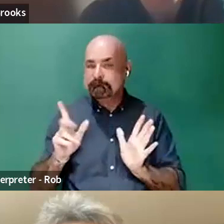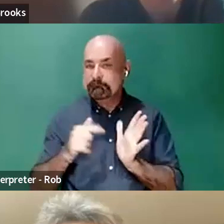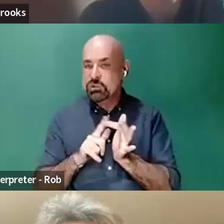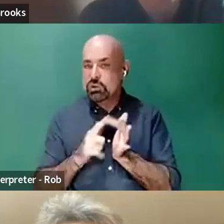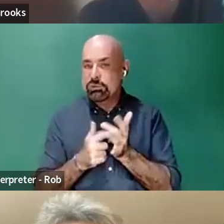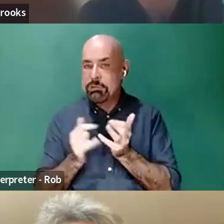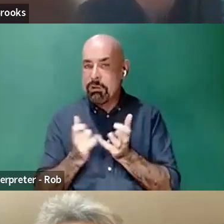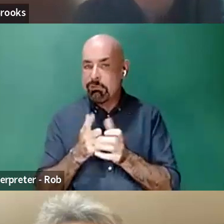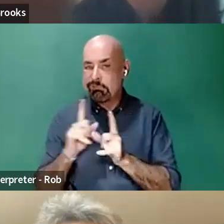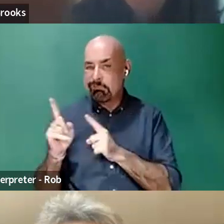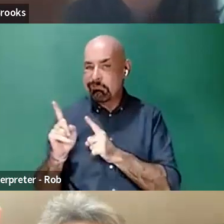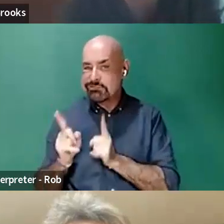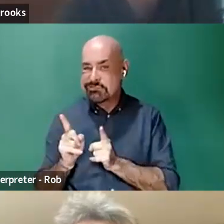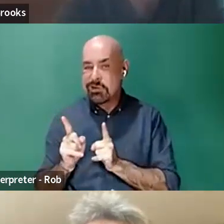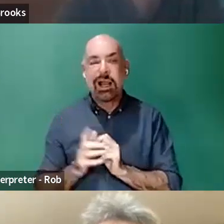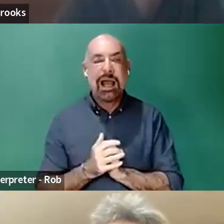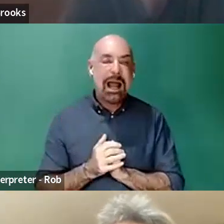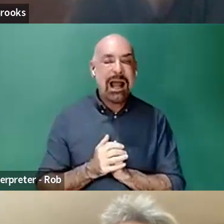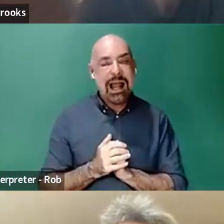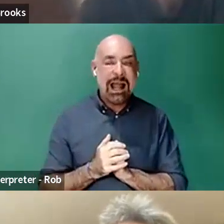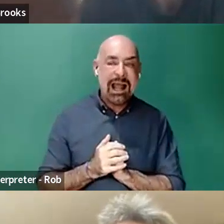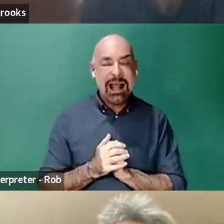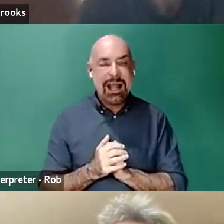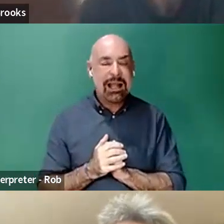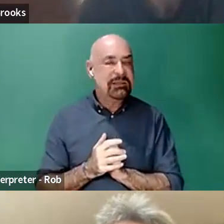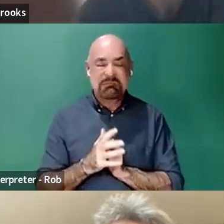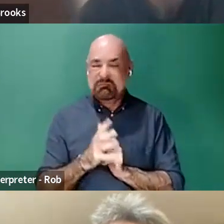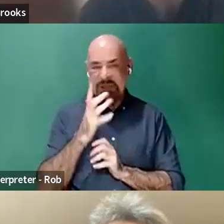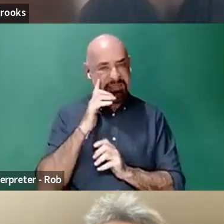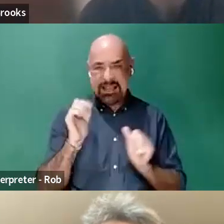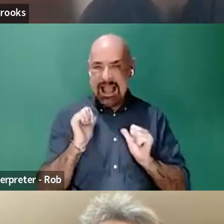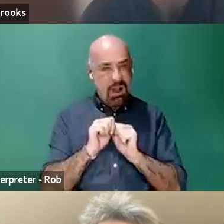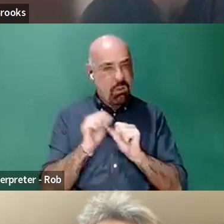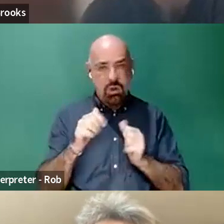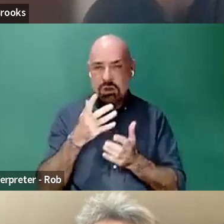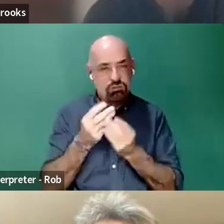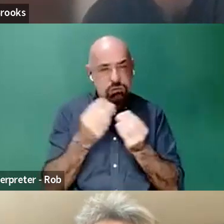I think it's something that will probably be limited within our resources at the minute in terms of any community